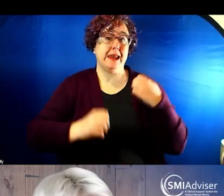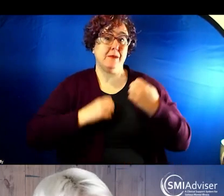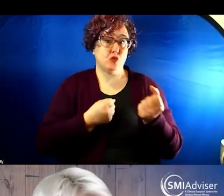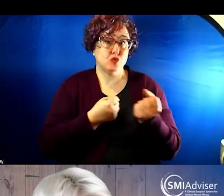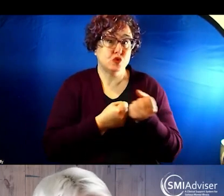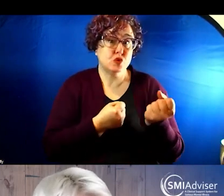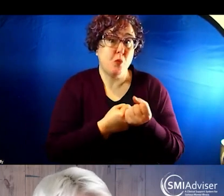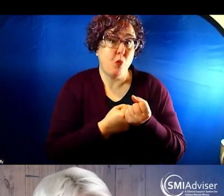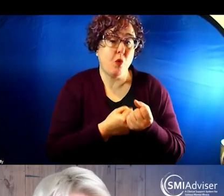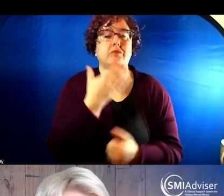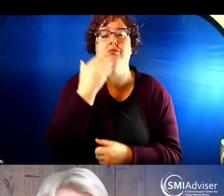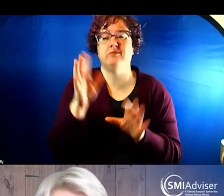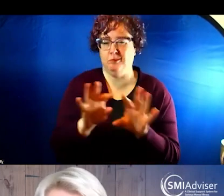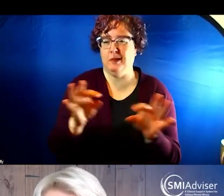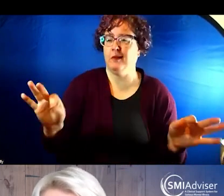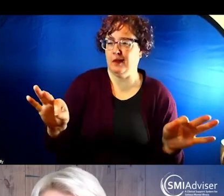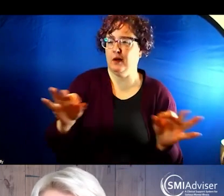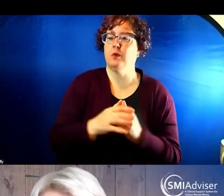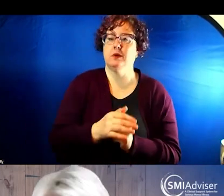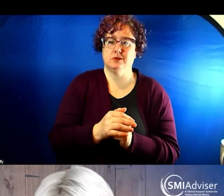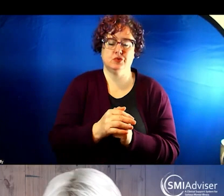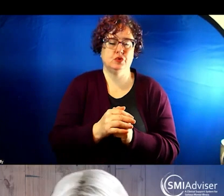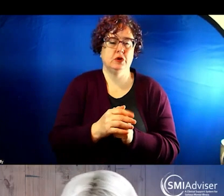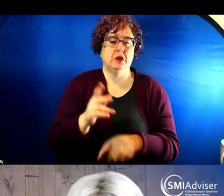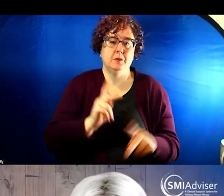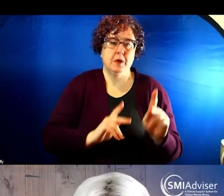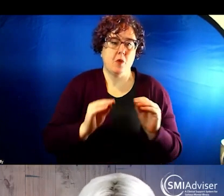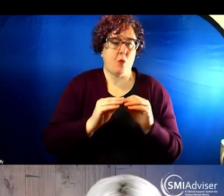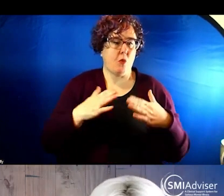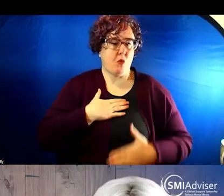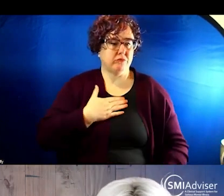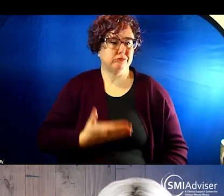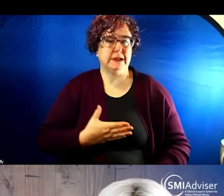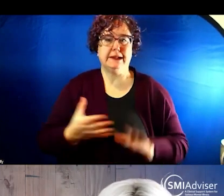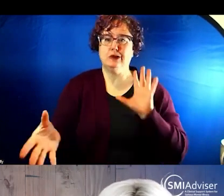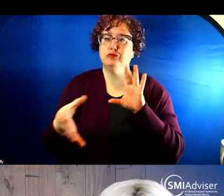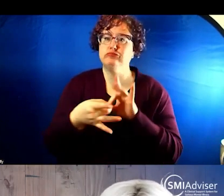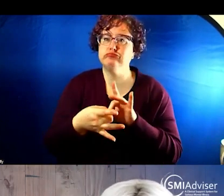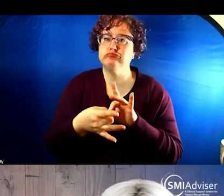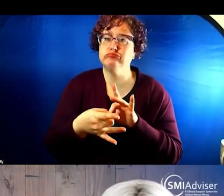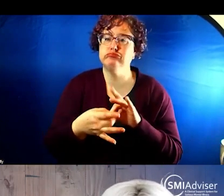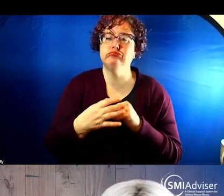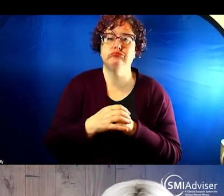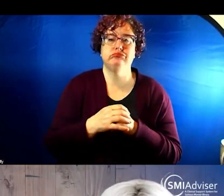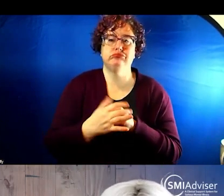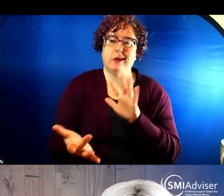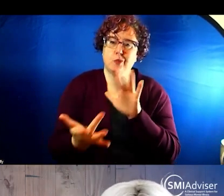LANGUAGE AND PEOPLE ARE MORE READY TO RESONATE WITH THAT AND REACH OUT AS WELL.